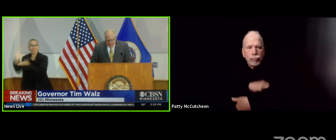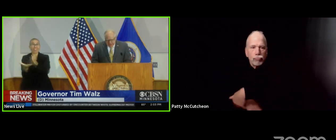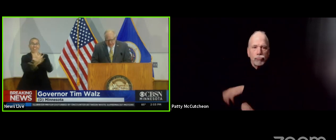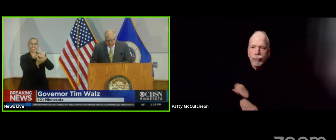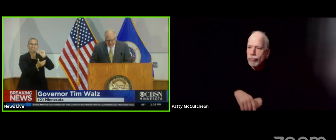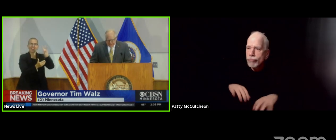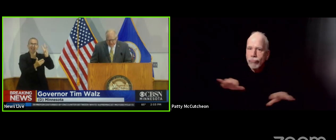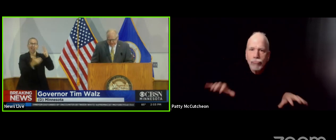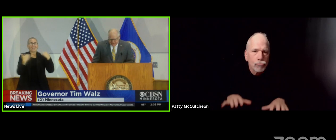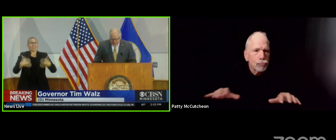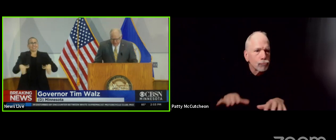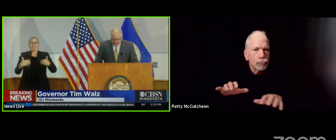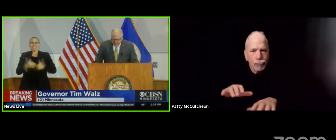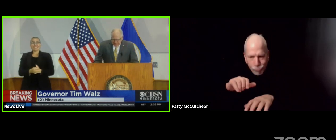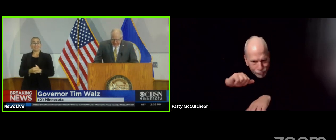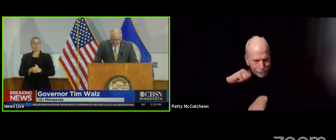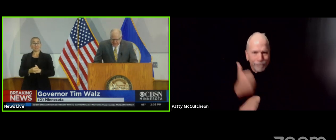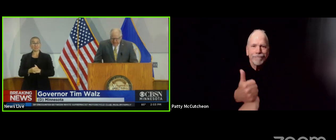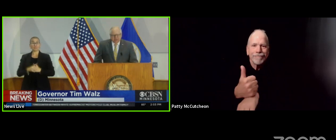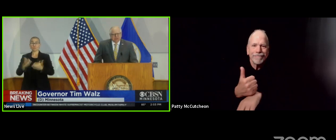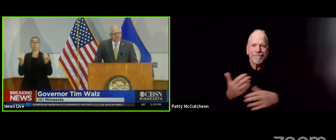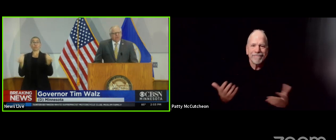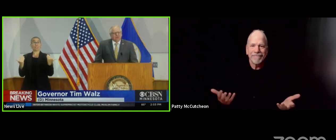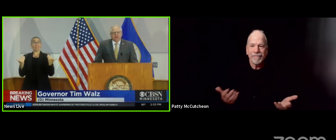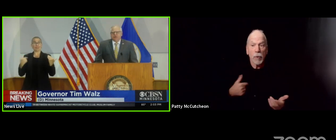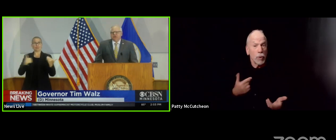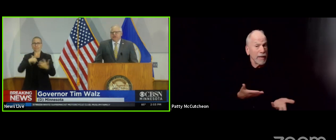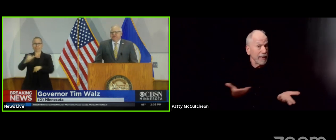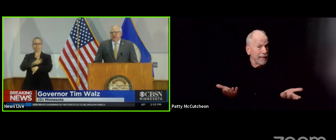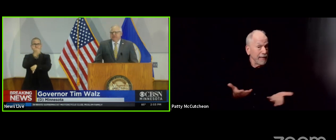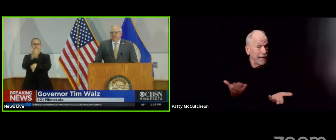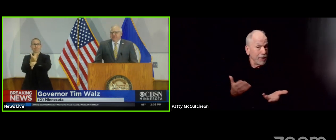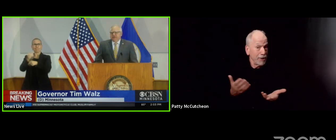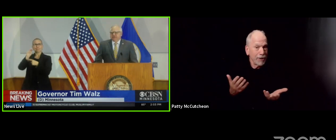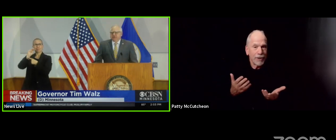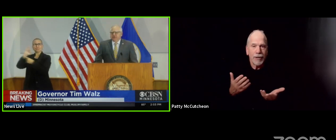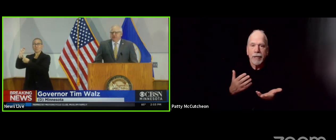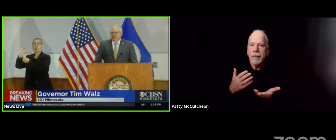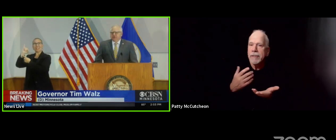MINNESOTA INSULIN SAFETY NET PROGRAM. MINNESOTANS IN URGENT NEED OF LIFE-SAVING INSULIN AND WE'VE HEARD THESE